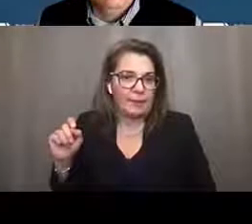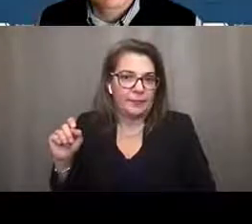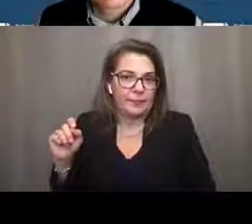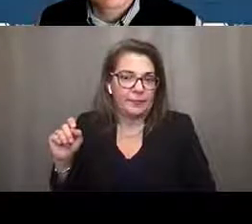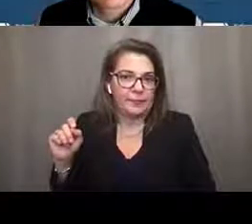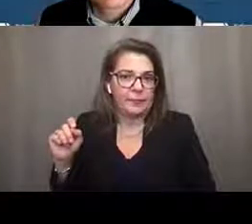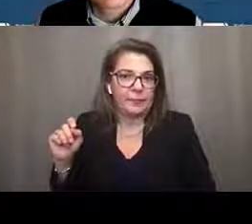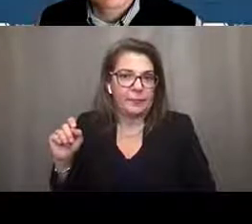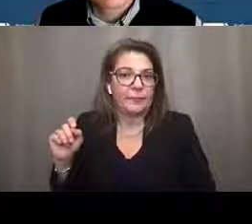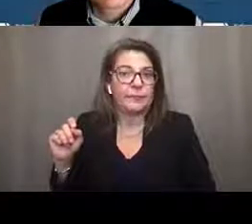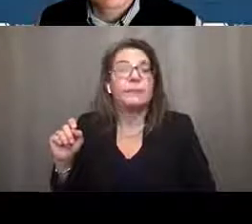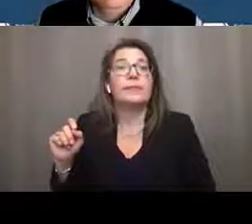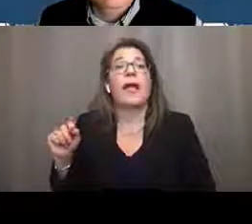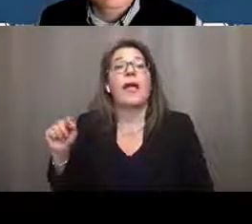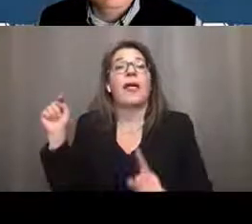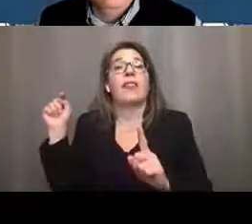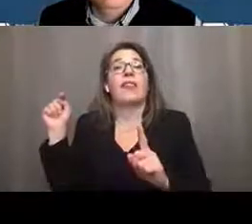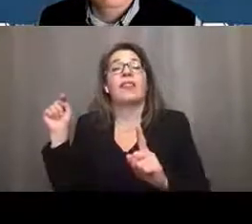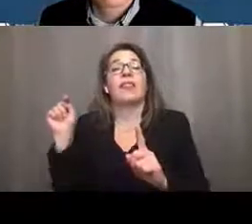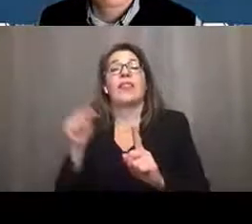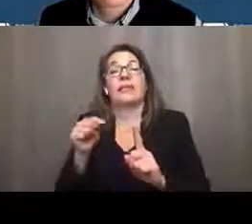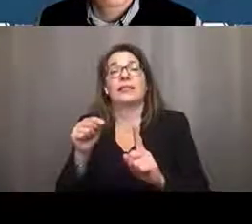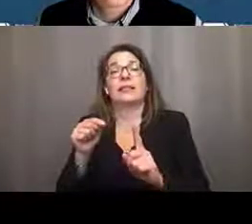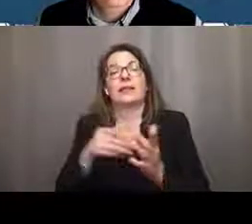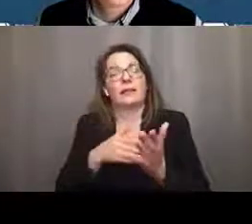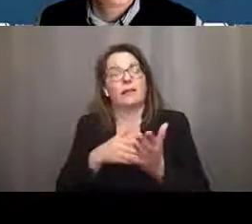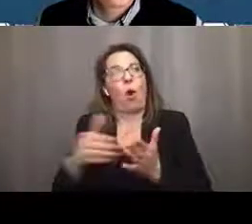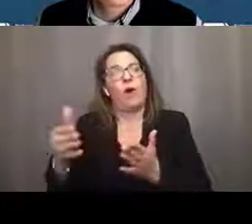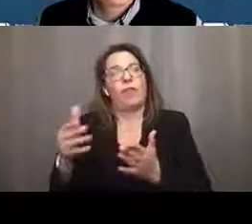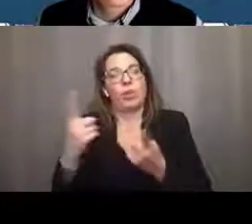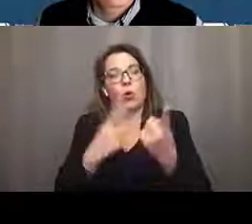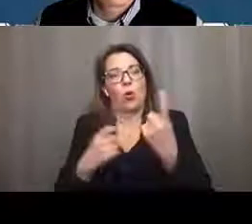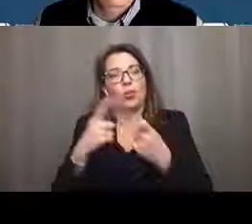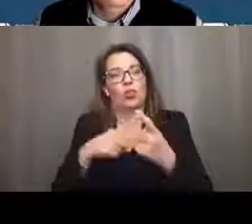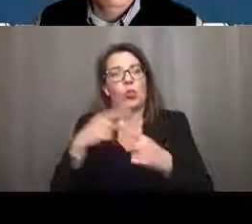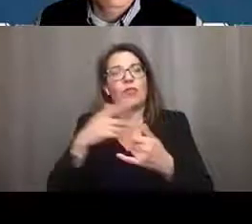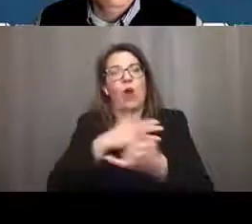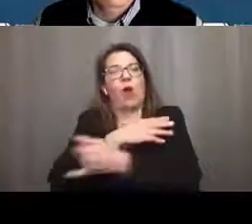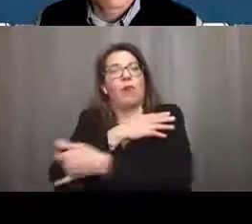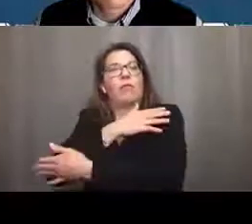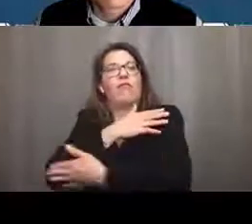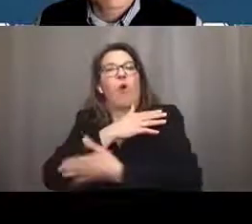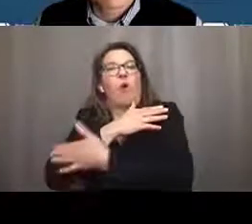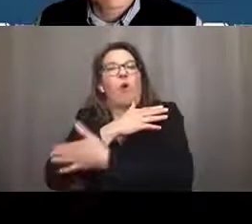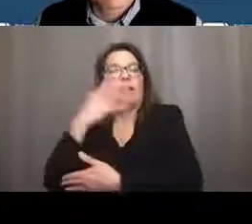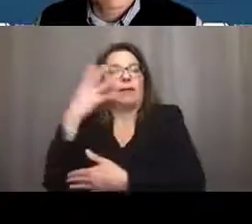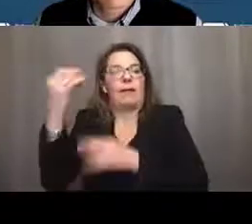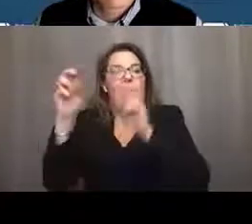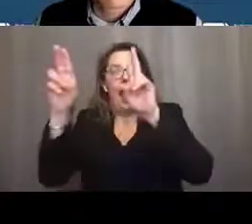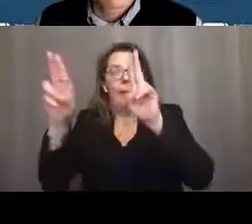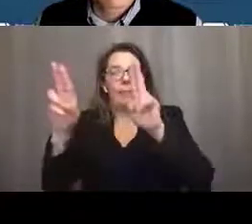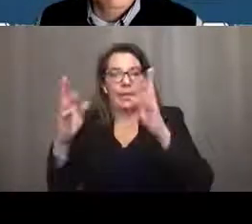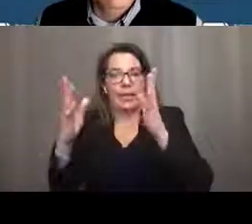And then, this is a very frequent question with our foreign applicants and foreign collaborators